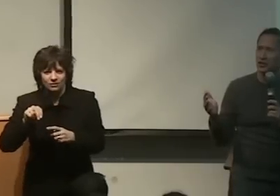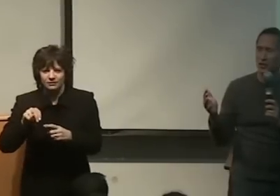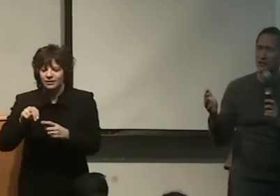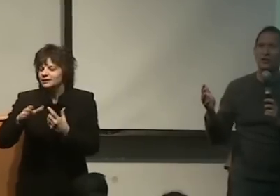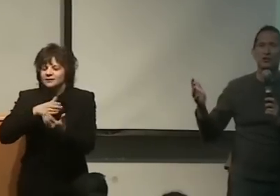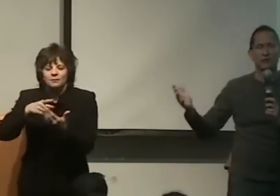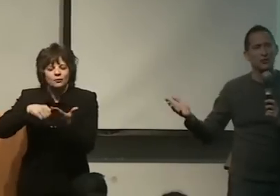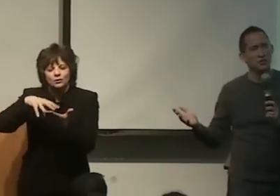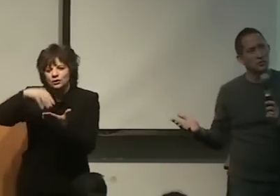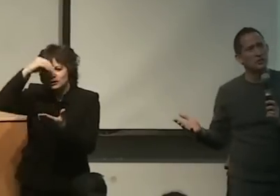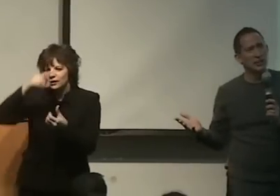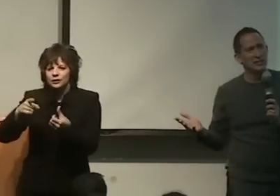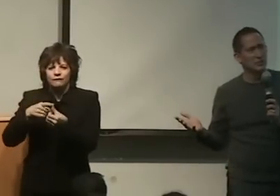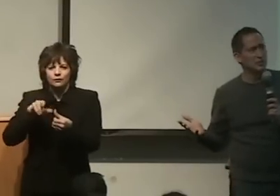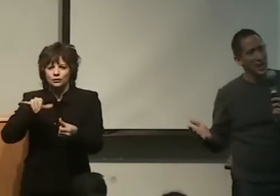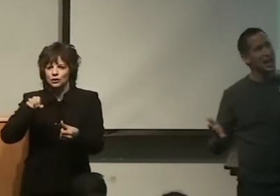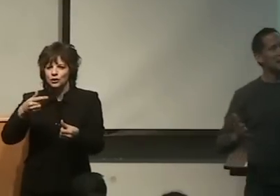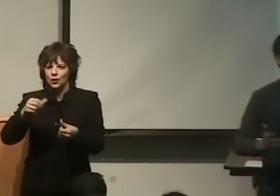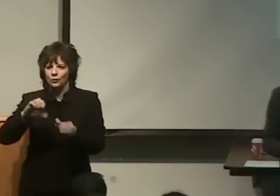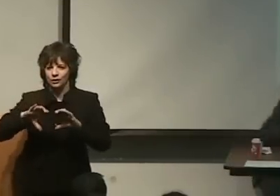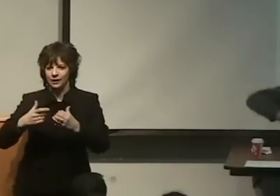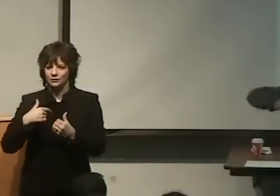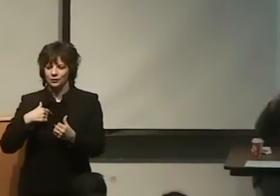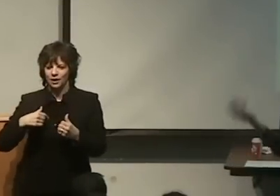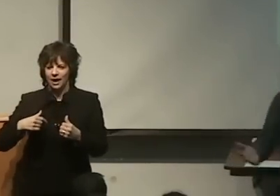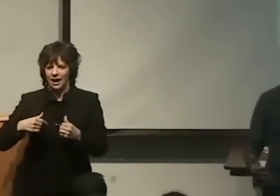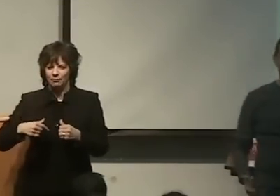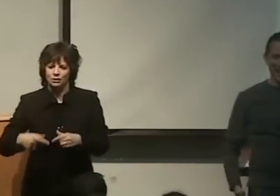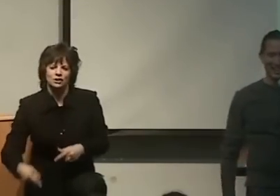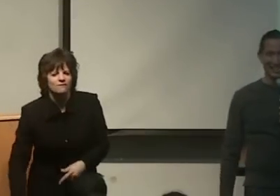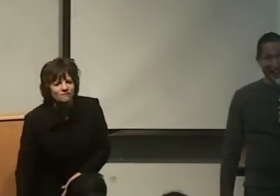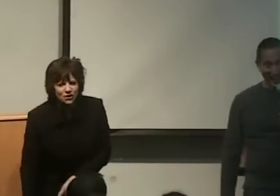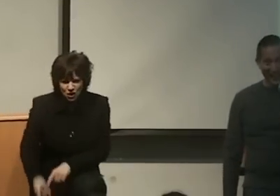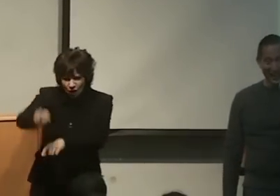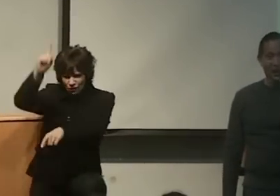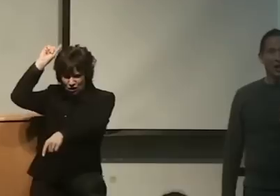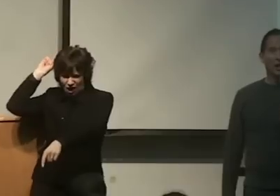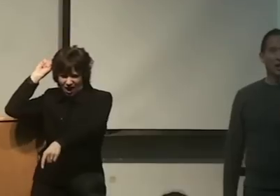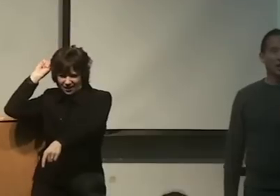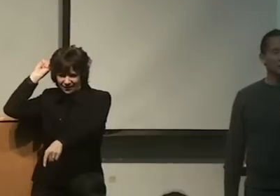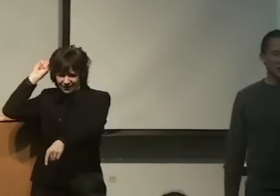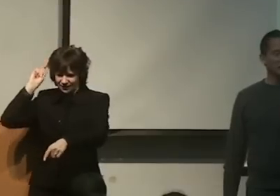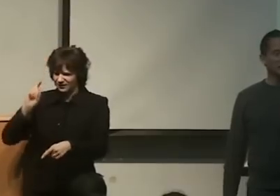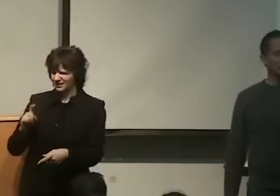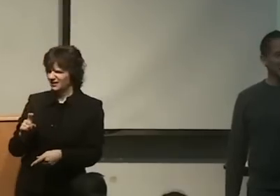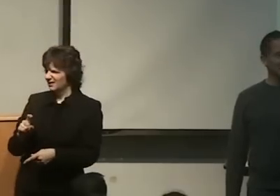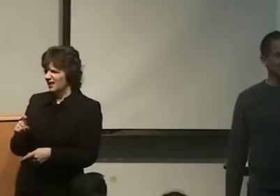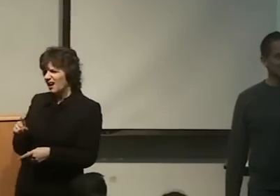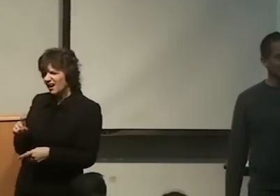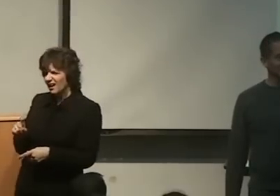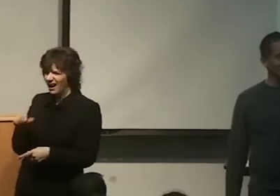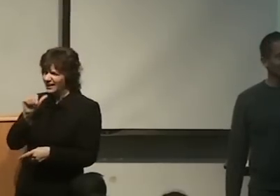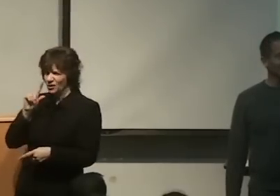If you go to your first yoga class and we say, hey, put your foot over your head, are you likely to come back to yoga?